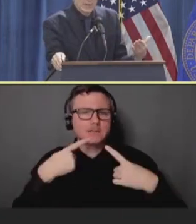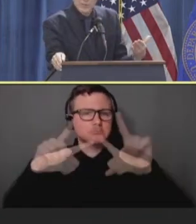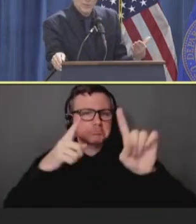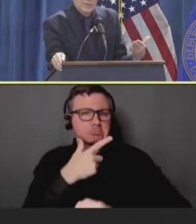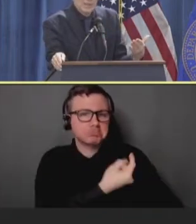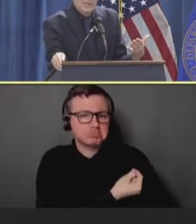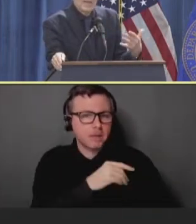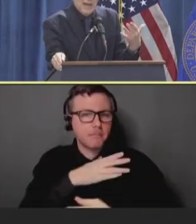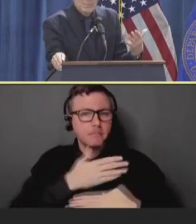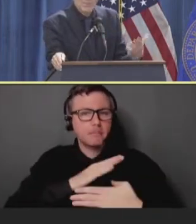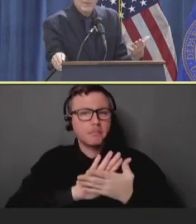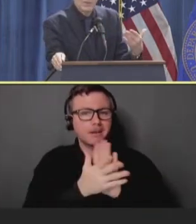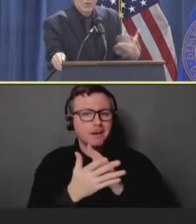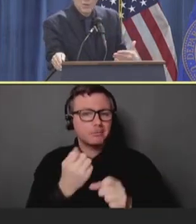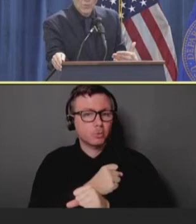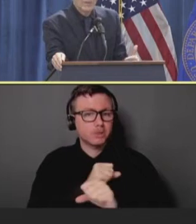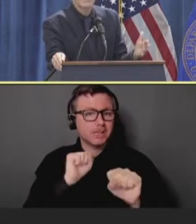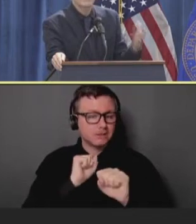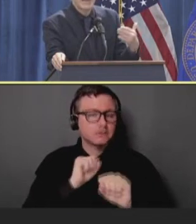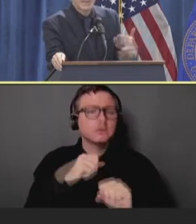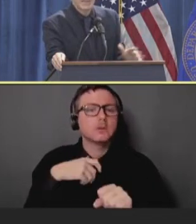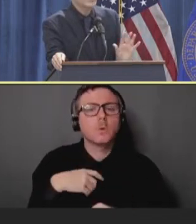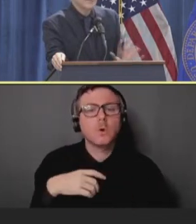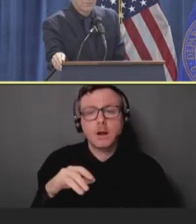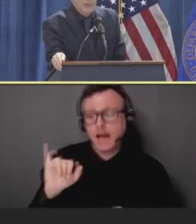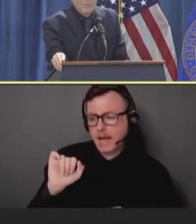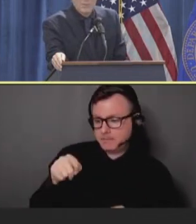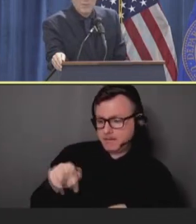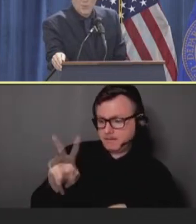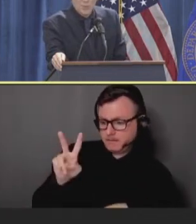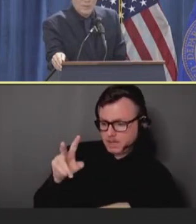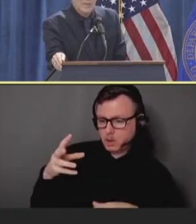Would introducing IPV along with make a difference? It probably would.